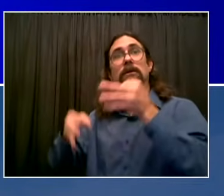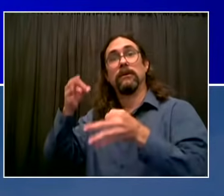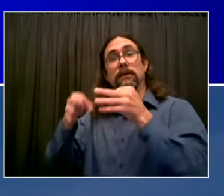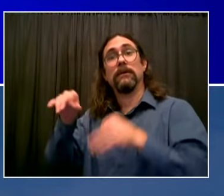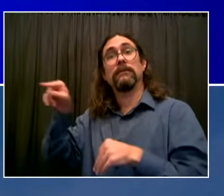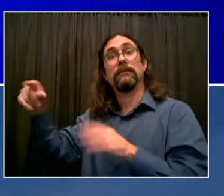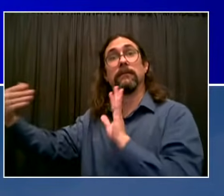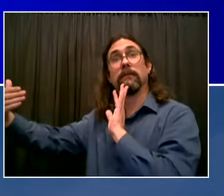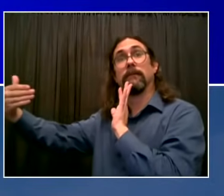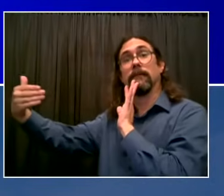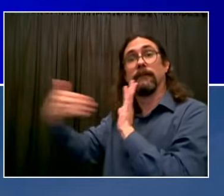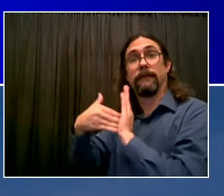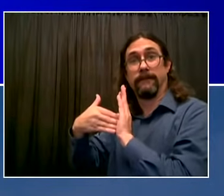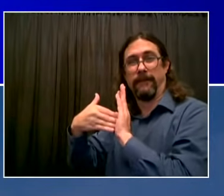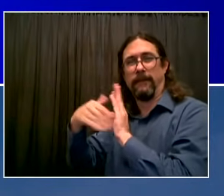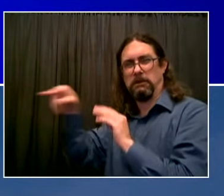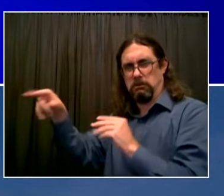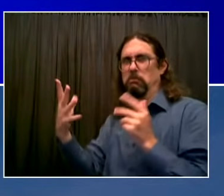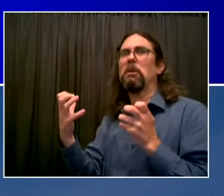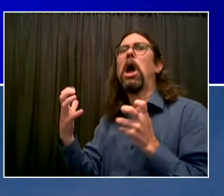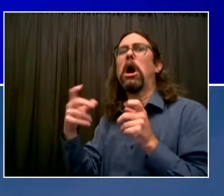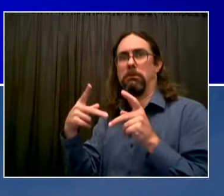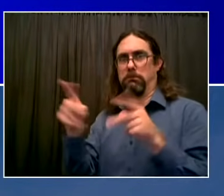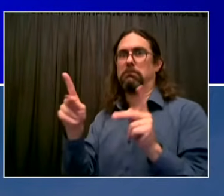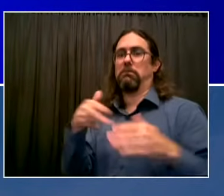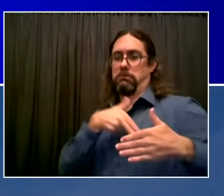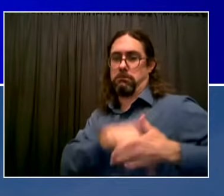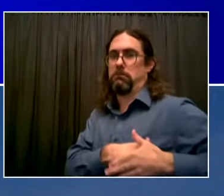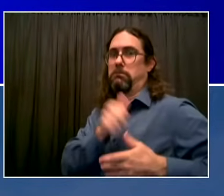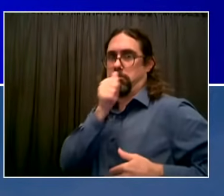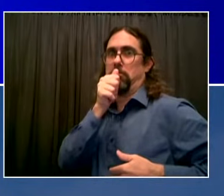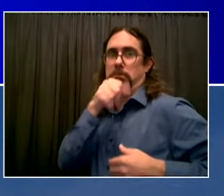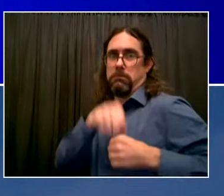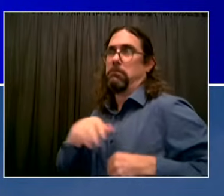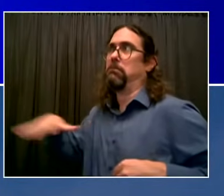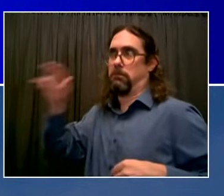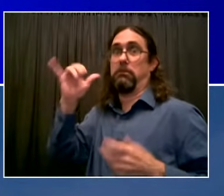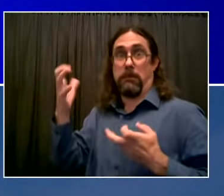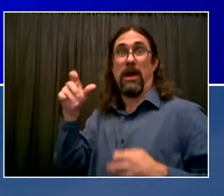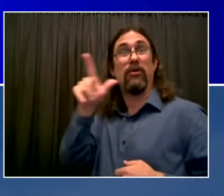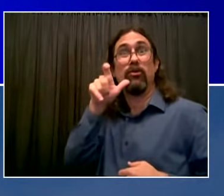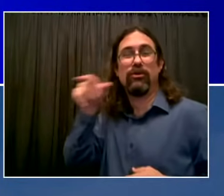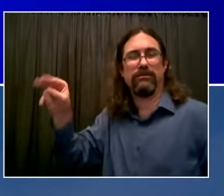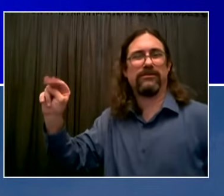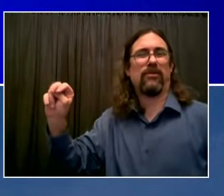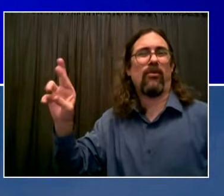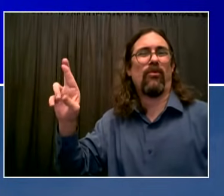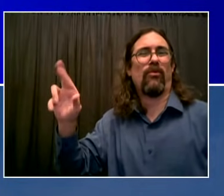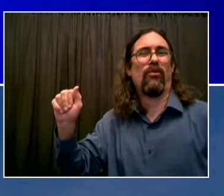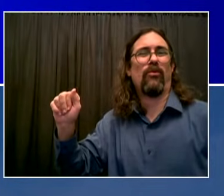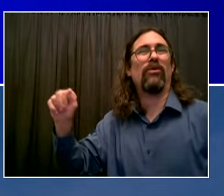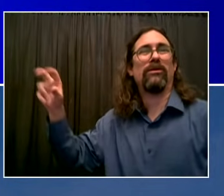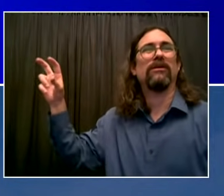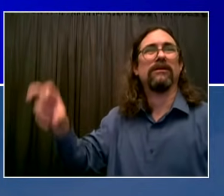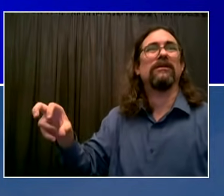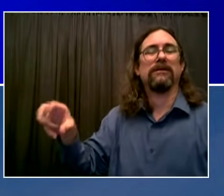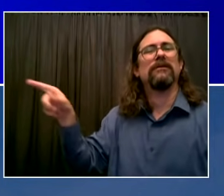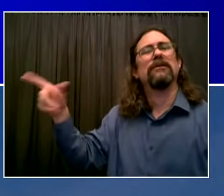TO TRY TO MAKE IT EASIER FOR GUNS TO BE ALL VEOR OUR SOCIETY,